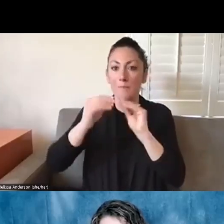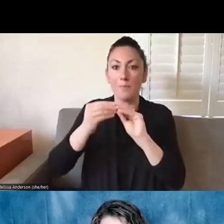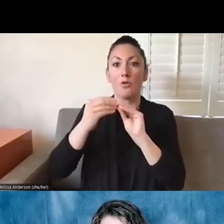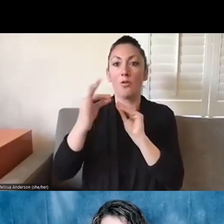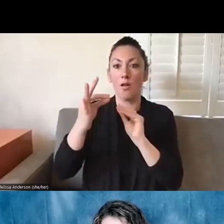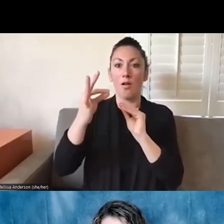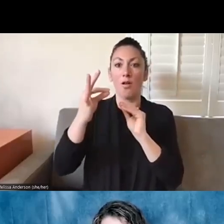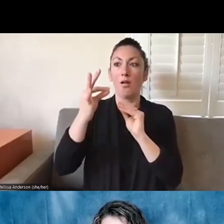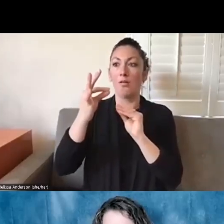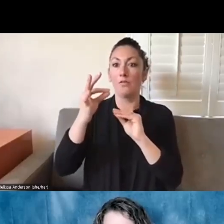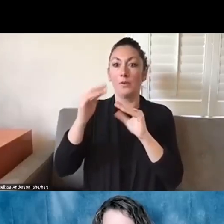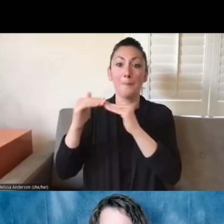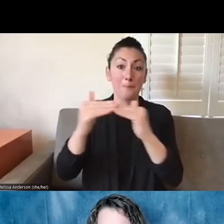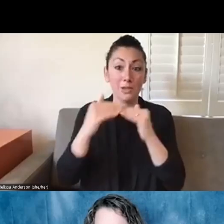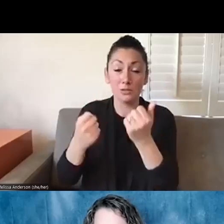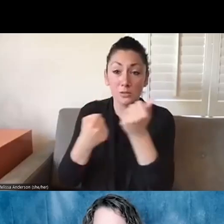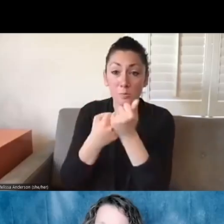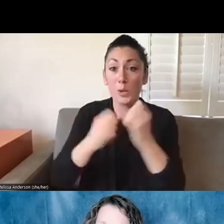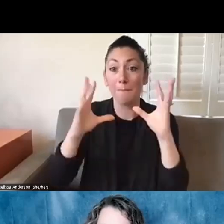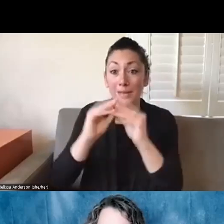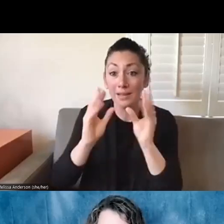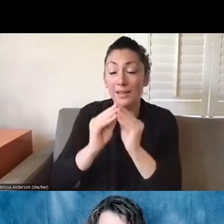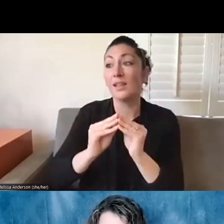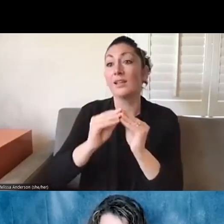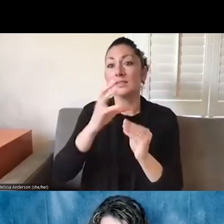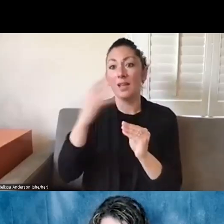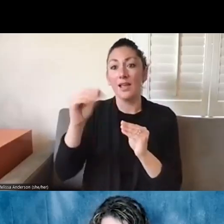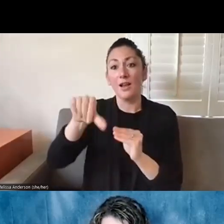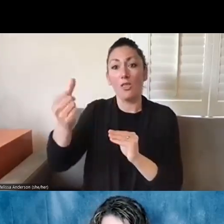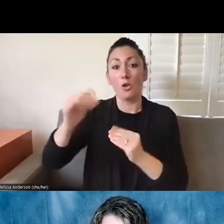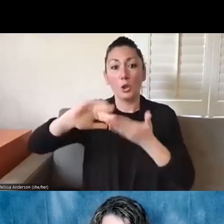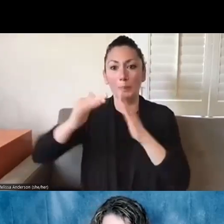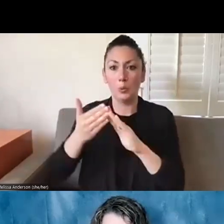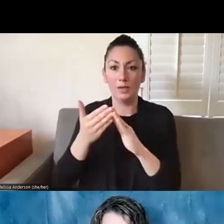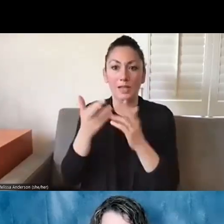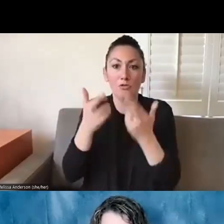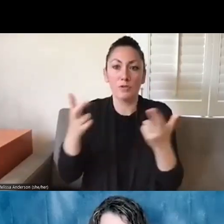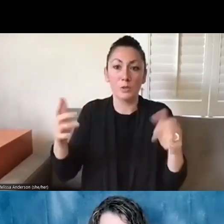but there is a growing number of peer support meetings and other